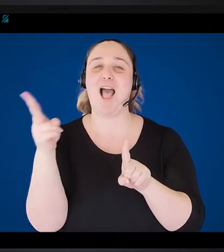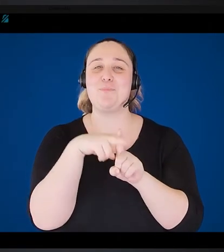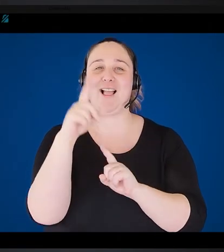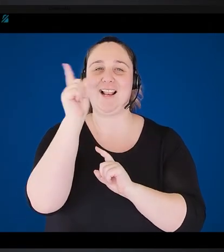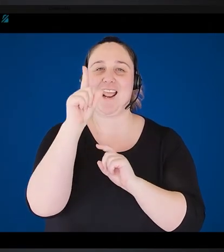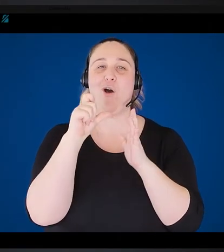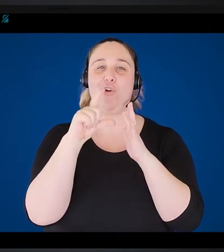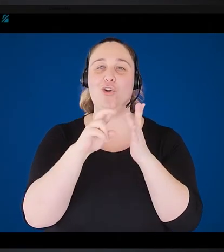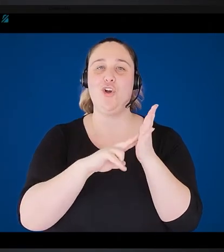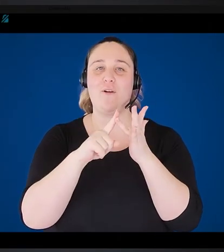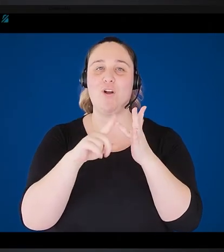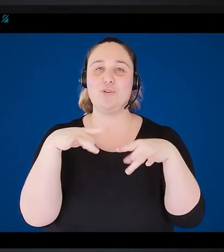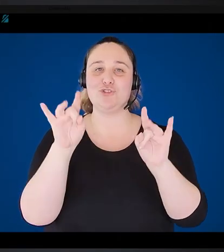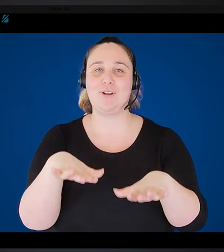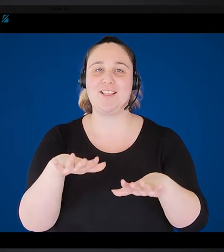apply now at Convo Australia